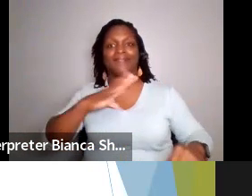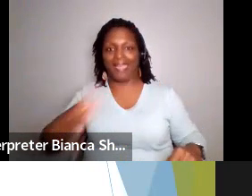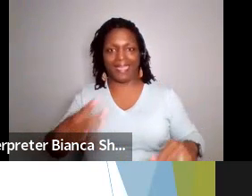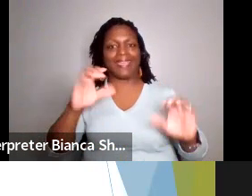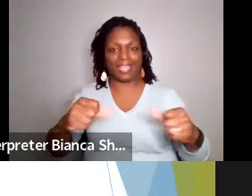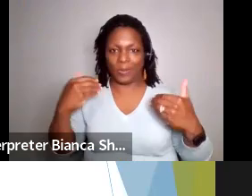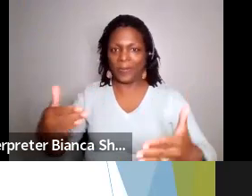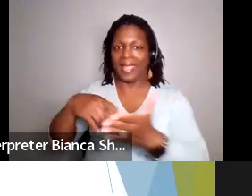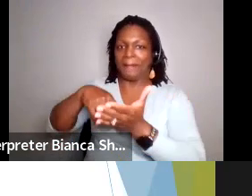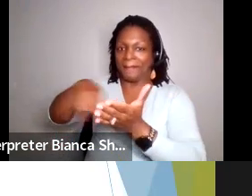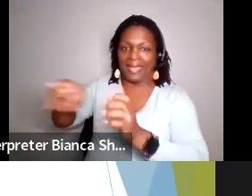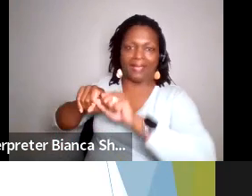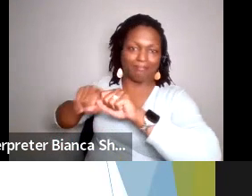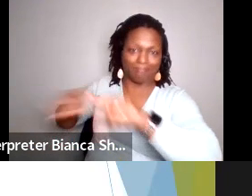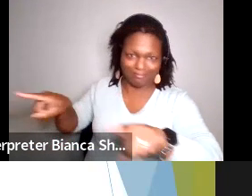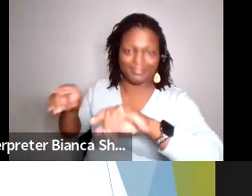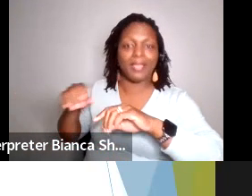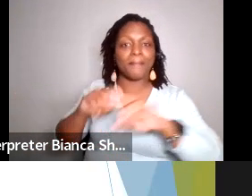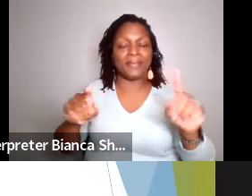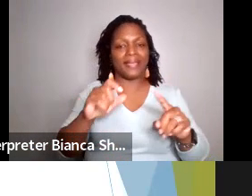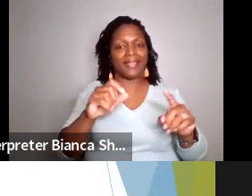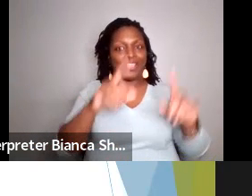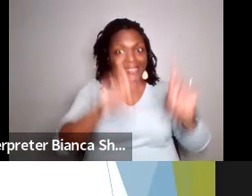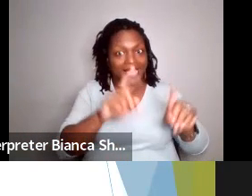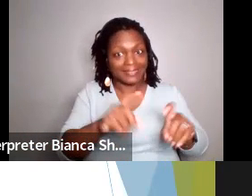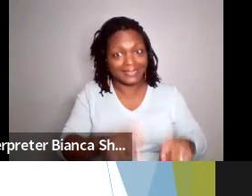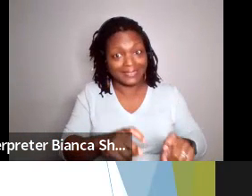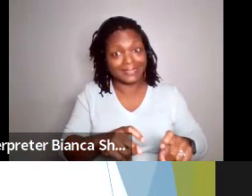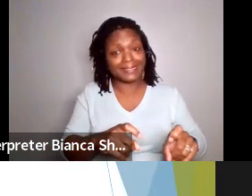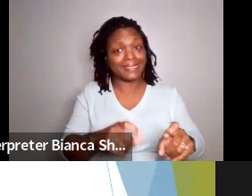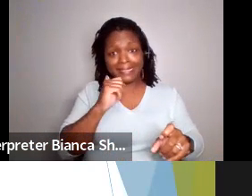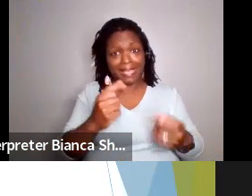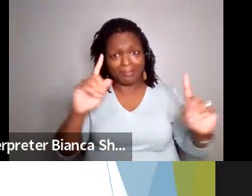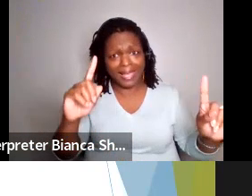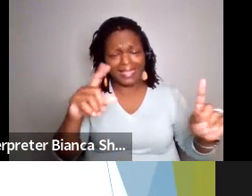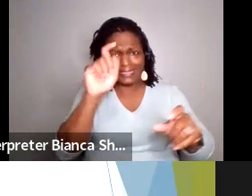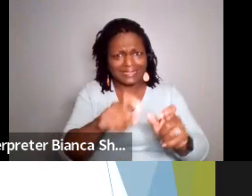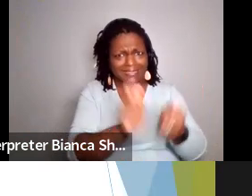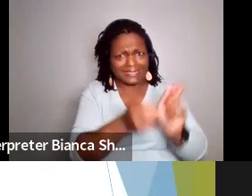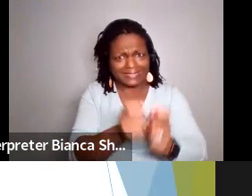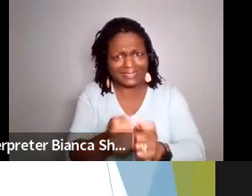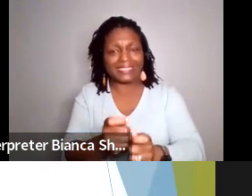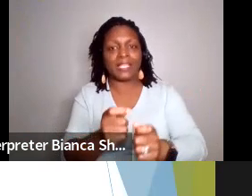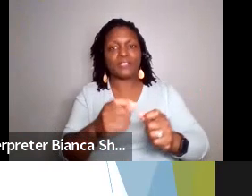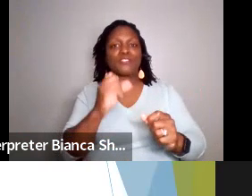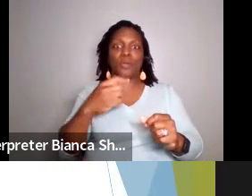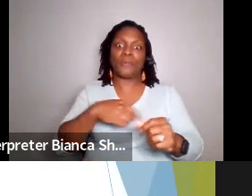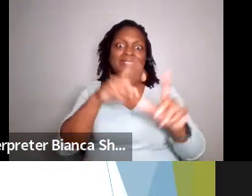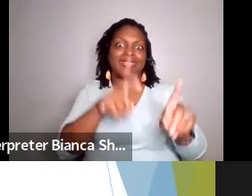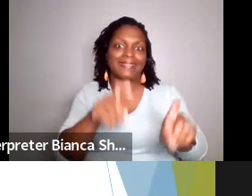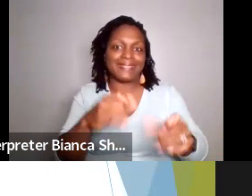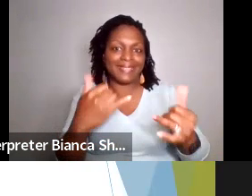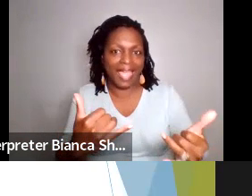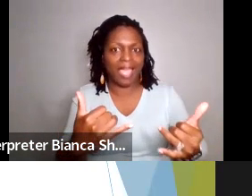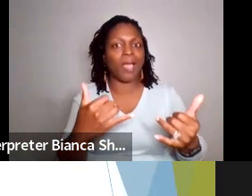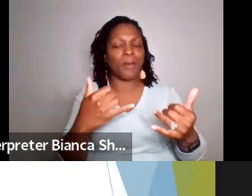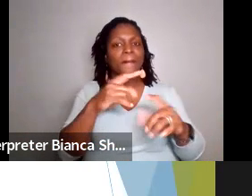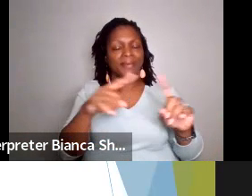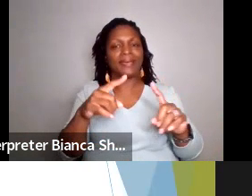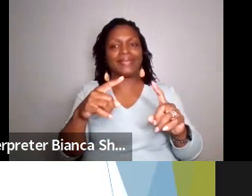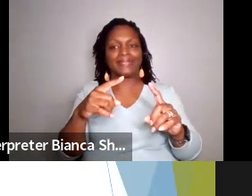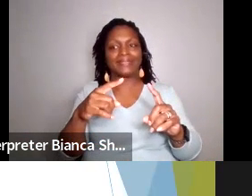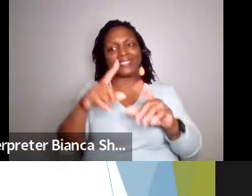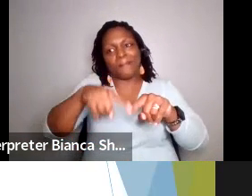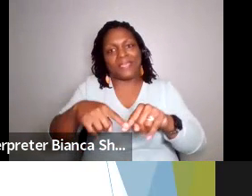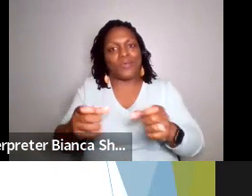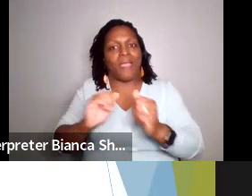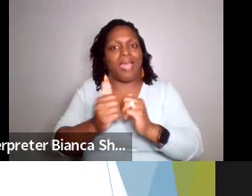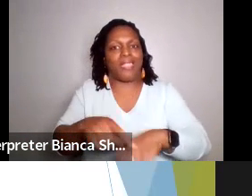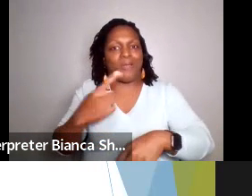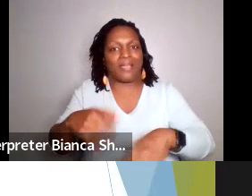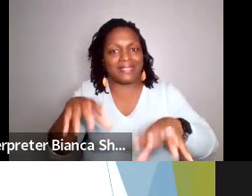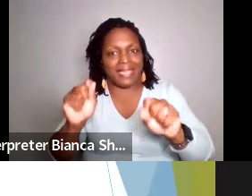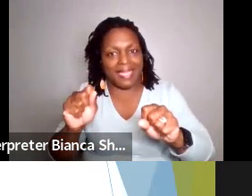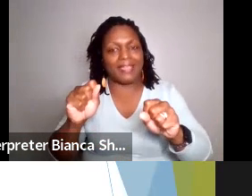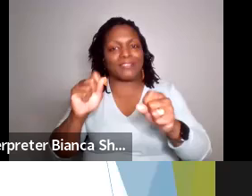So we're in the process of doing the testing but it just depends on how long it takes us to kind of get it right, because we don't want we don't want the money to go out incorrectly.